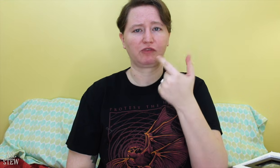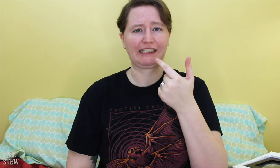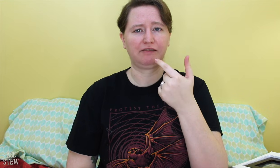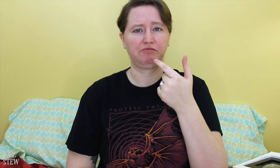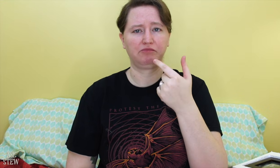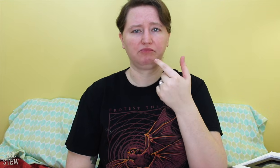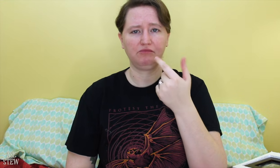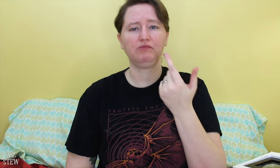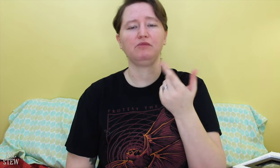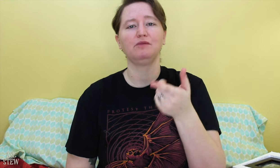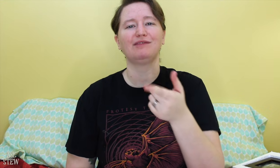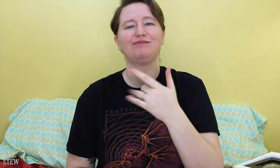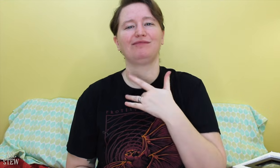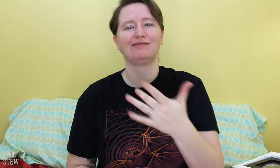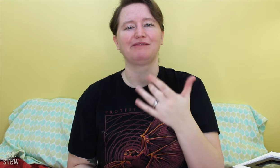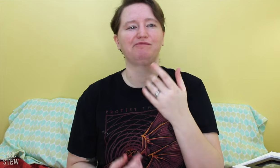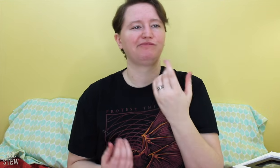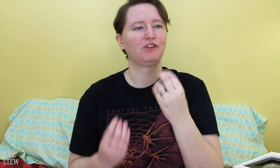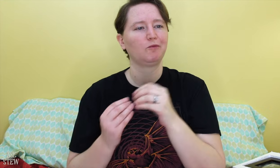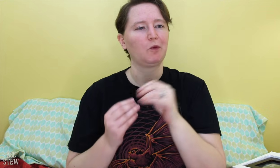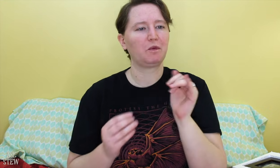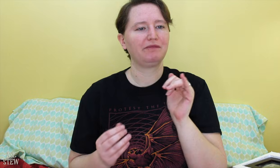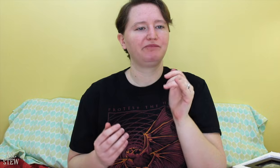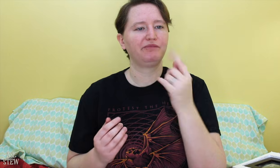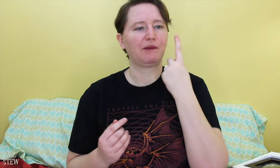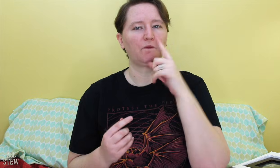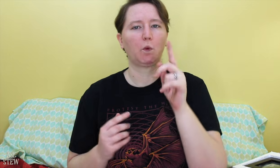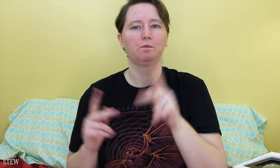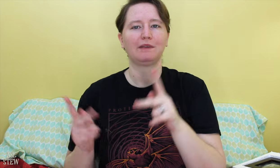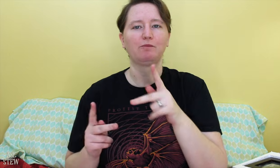Next is hard of hearing.